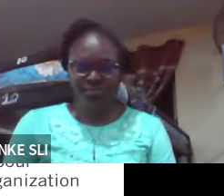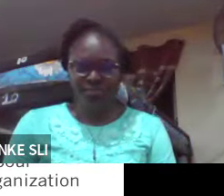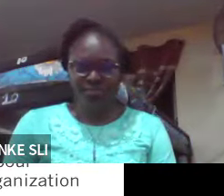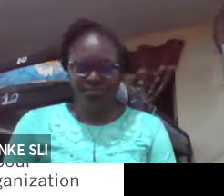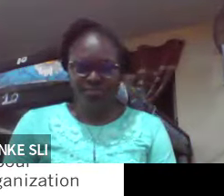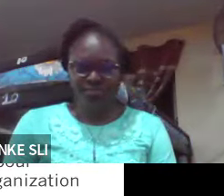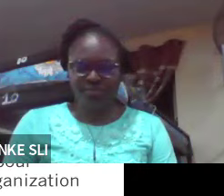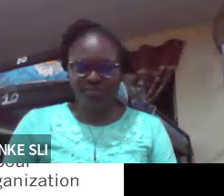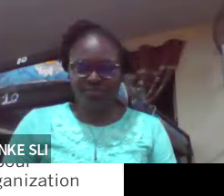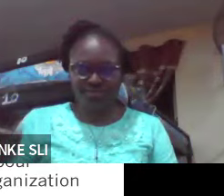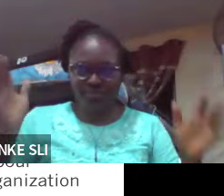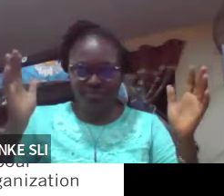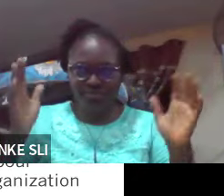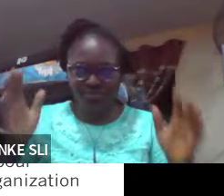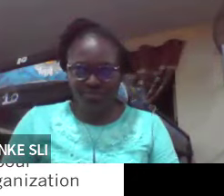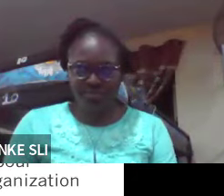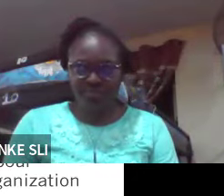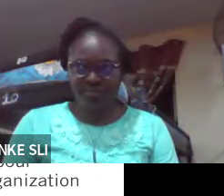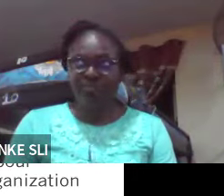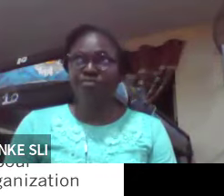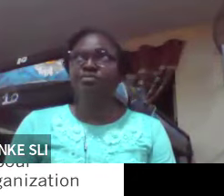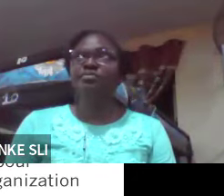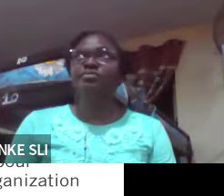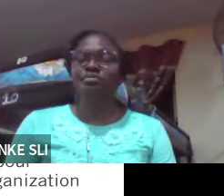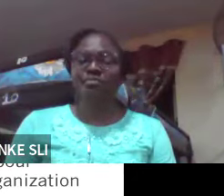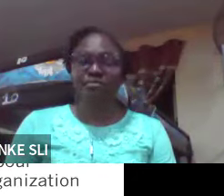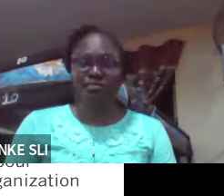Ima Chima: Hello! sola bakre: Joy. Is that the case? Thank you, doctor Emman. Victor Diji: Cheese.